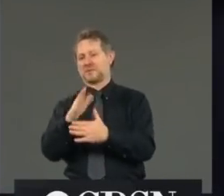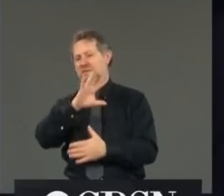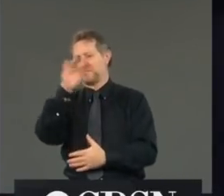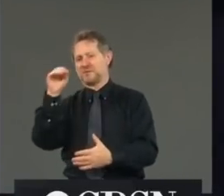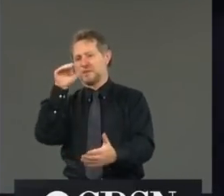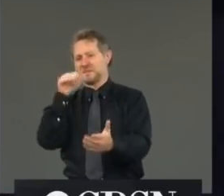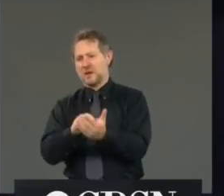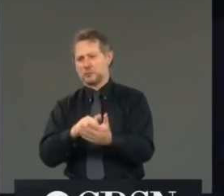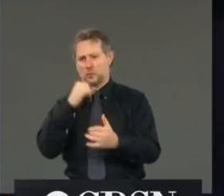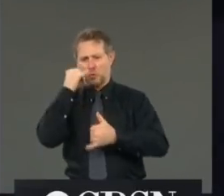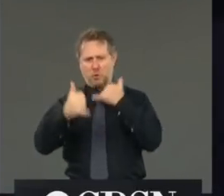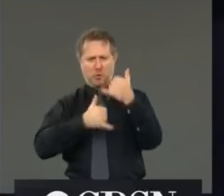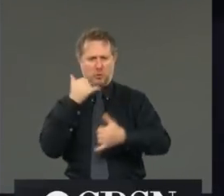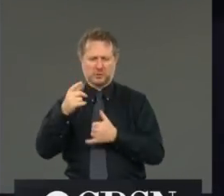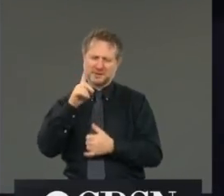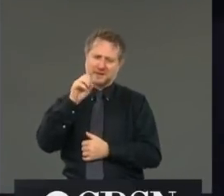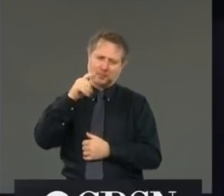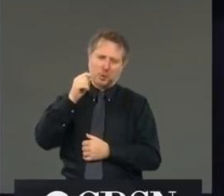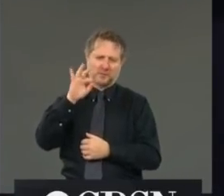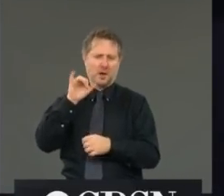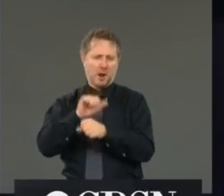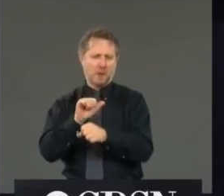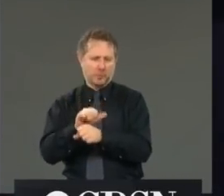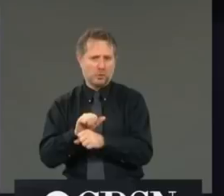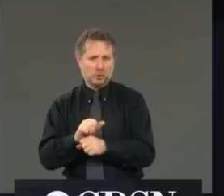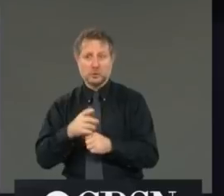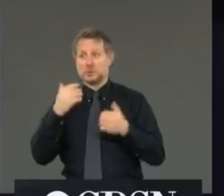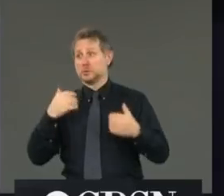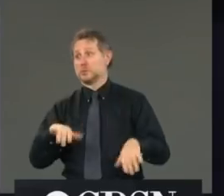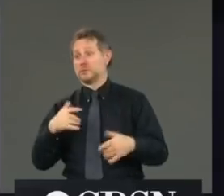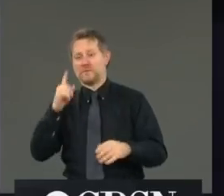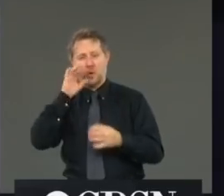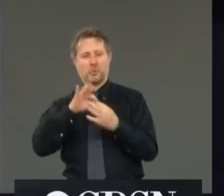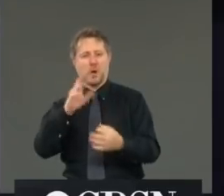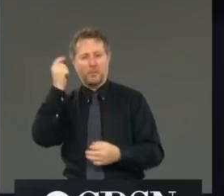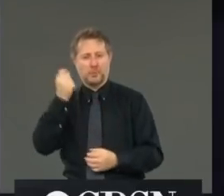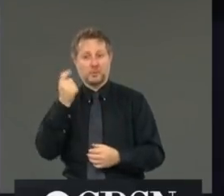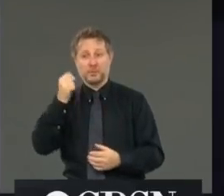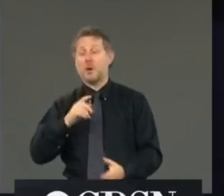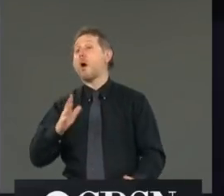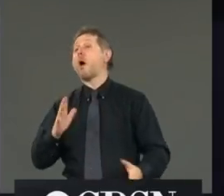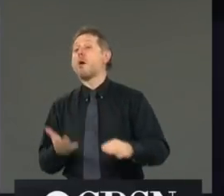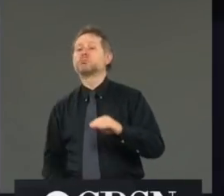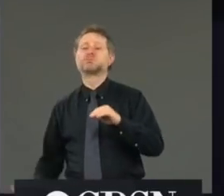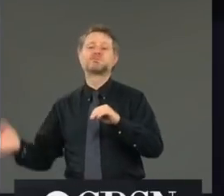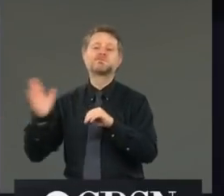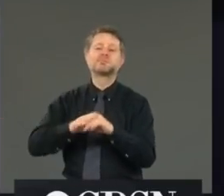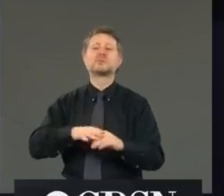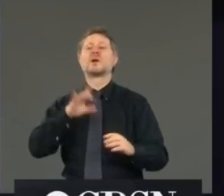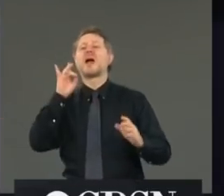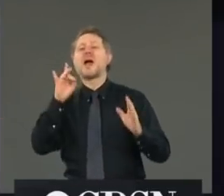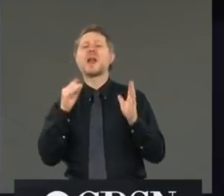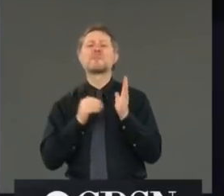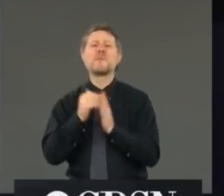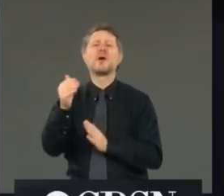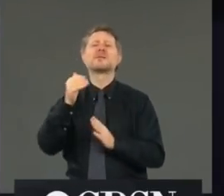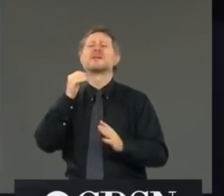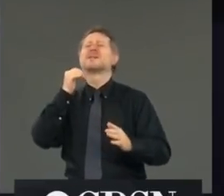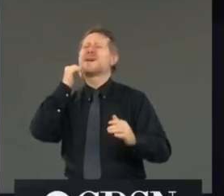Reporter: HIRE OUT-OF-STATE WORKERS TO HANDLE UNEMPLOYMENT CLAIMS. SO LET'S LOOK AT WHAT WE DID. WE WENT FROM ABOUT 50,000 CALLS